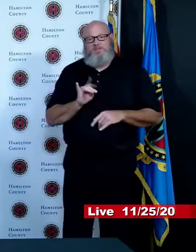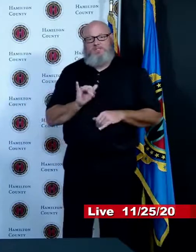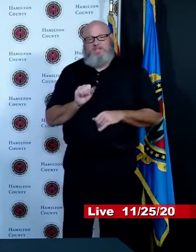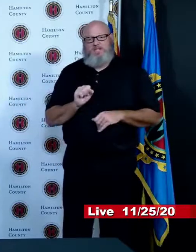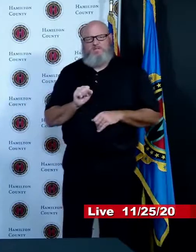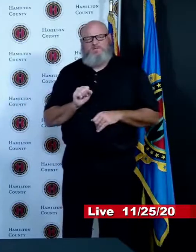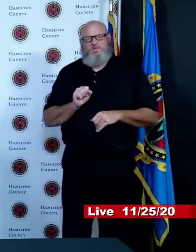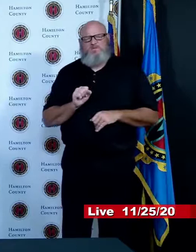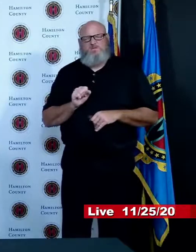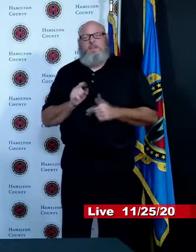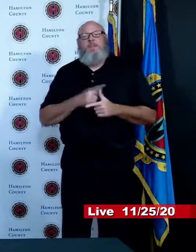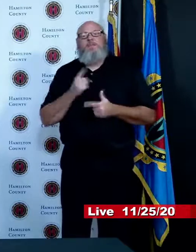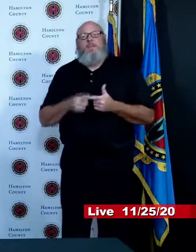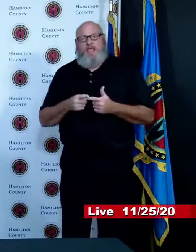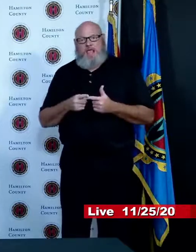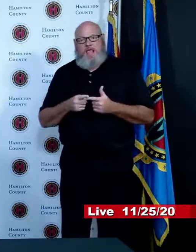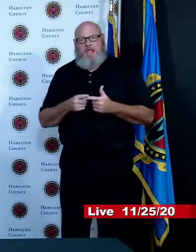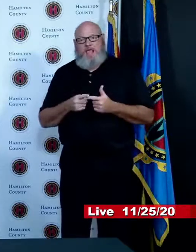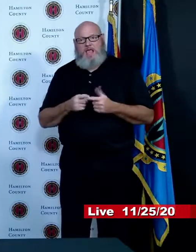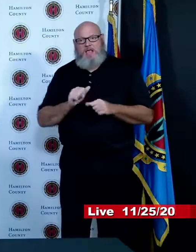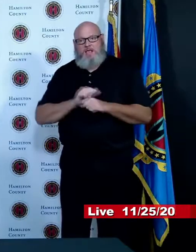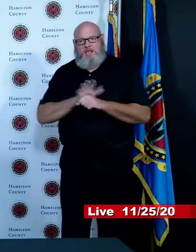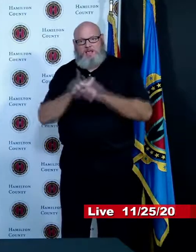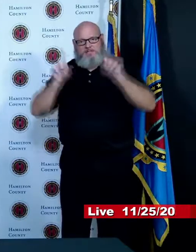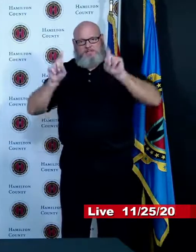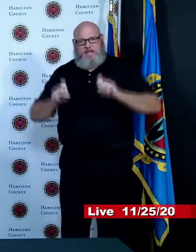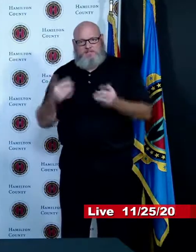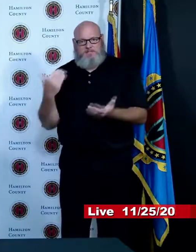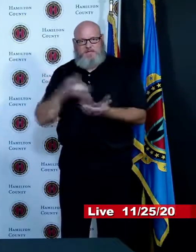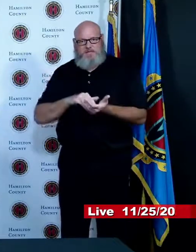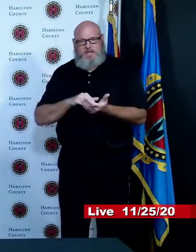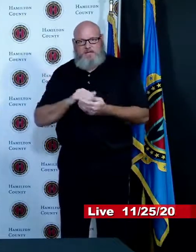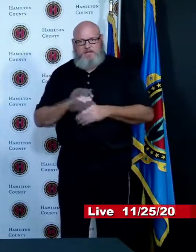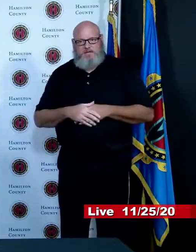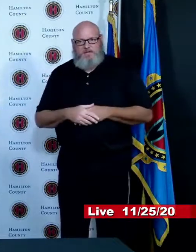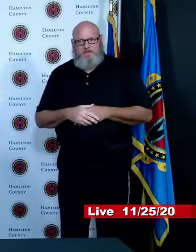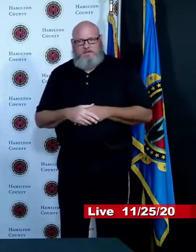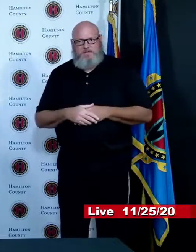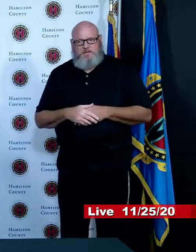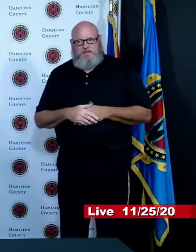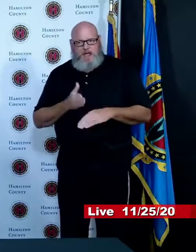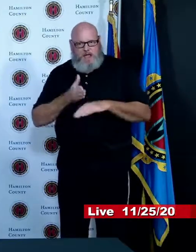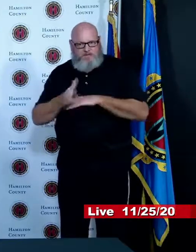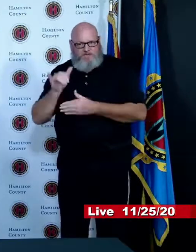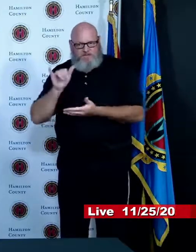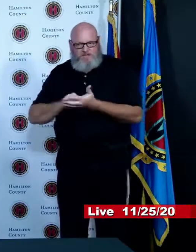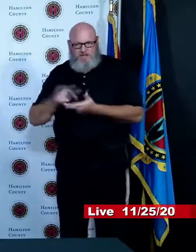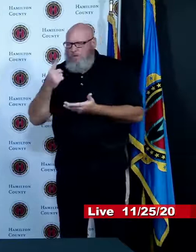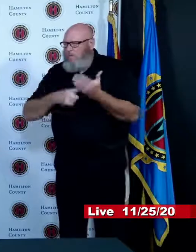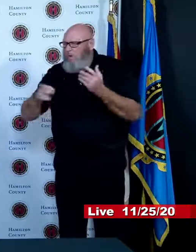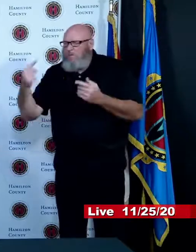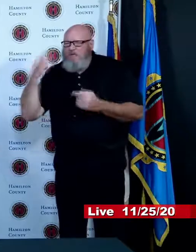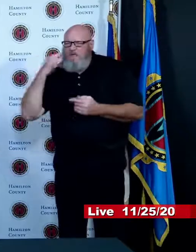racing better or just open the floor what do you think so from a county public health perspective